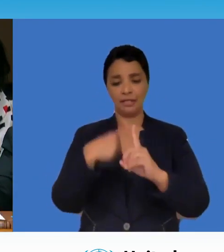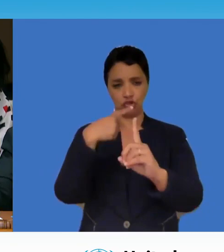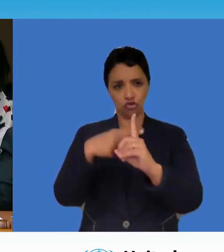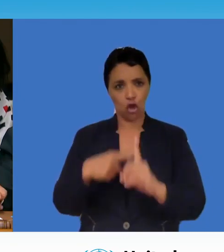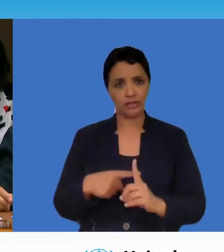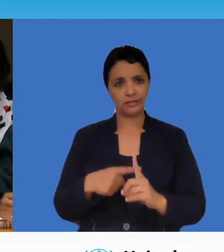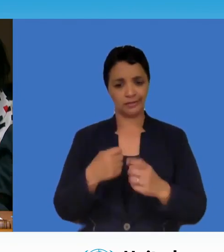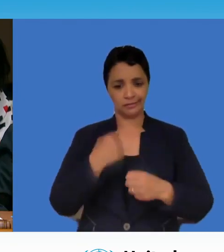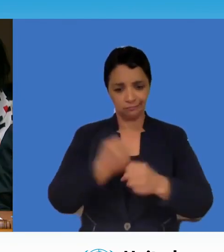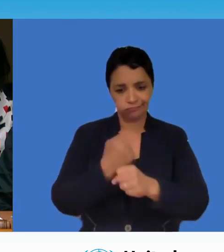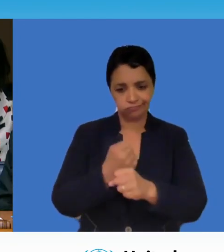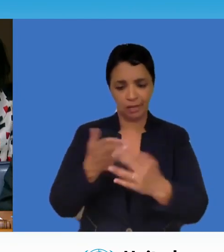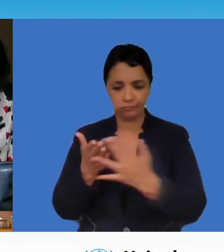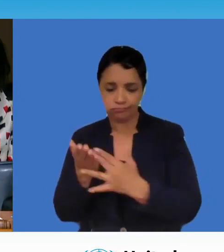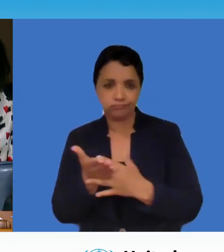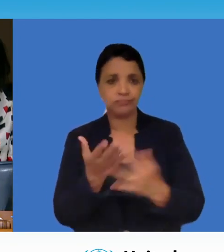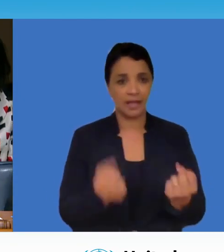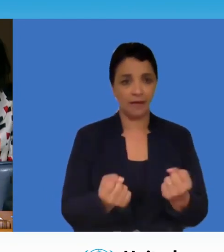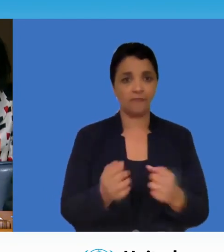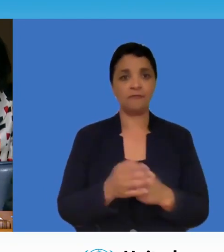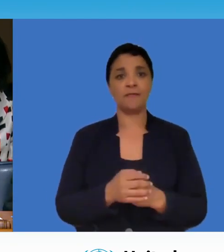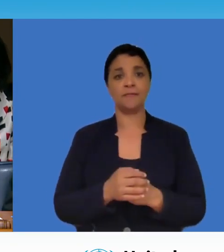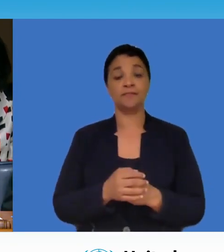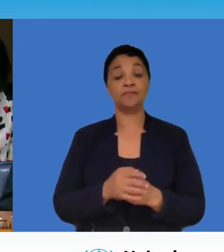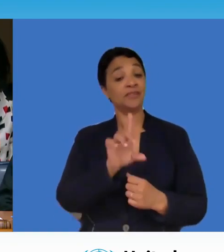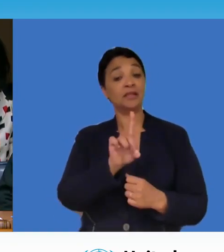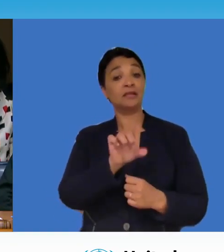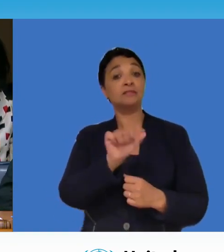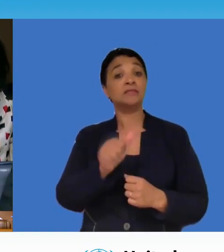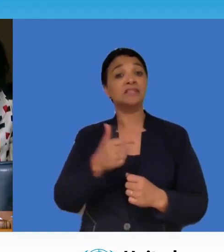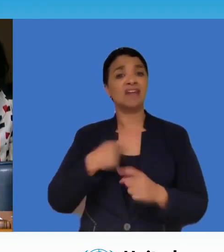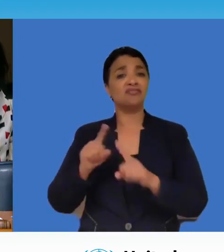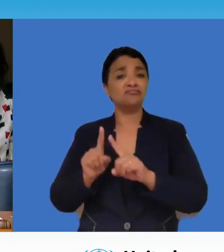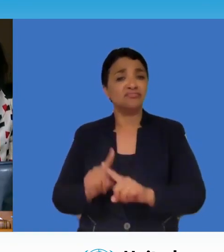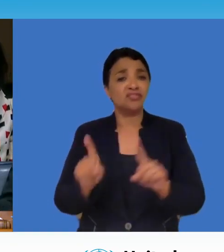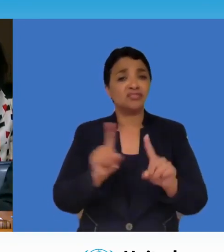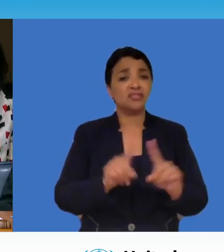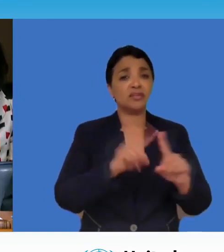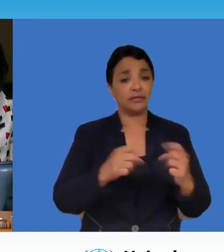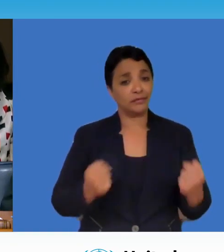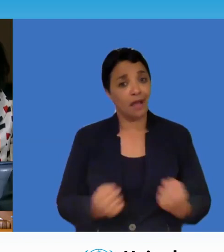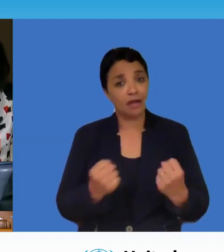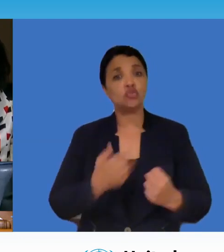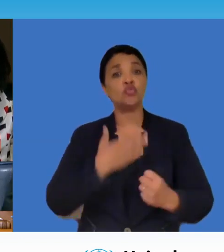as well as targeted interventions Desa undertook various initiatives aimed at